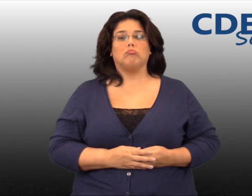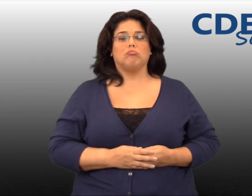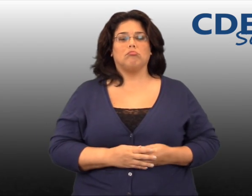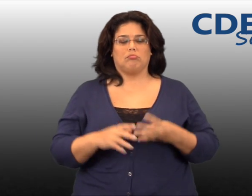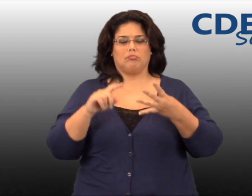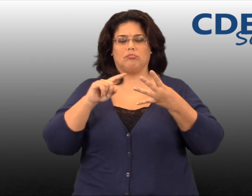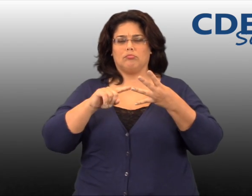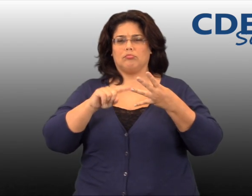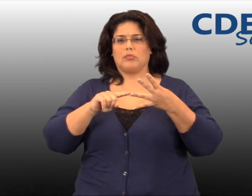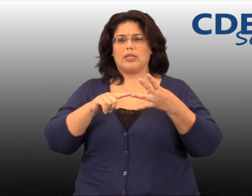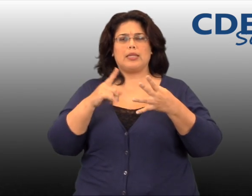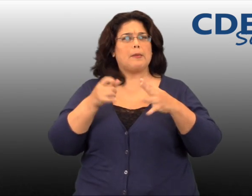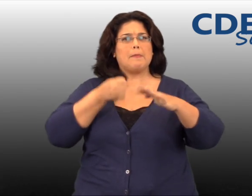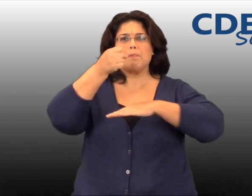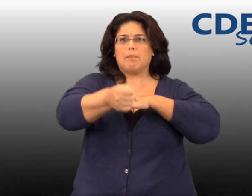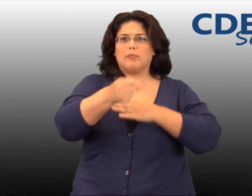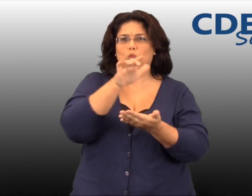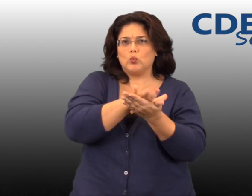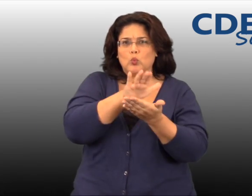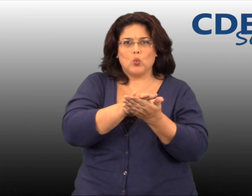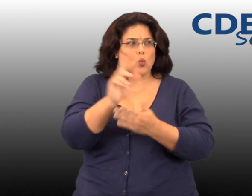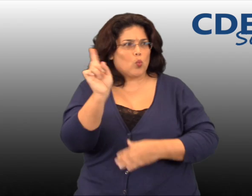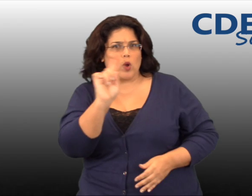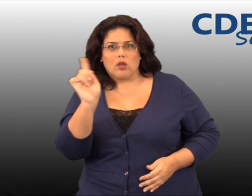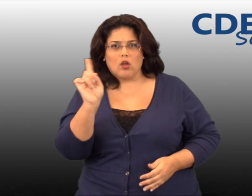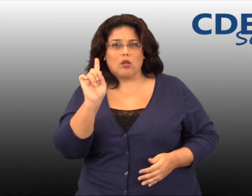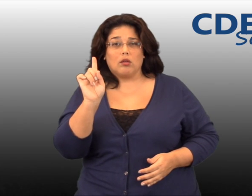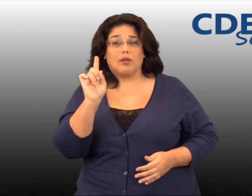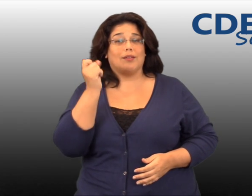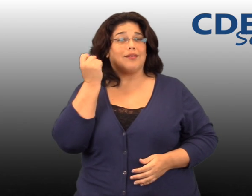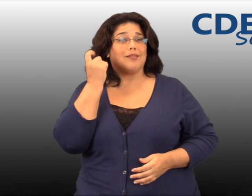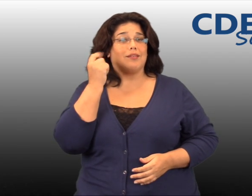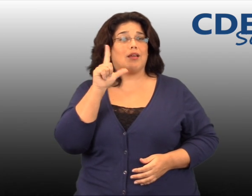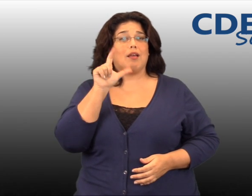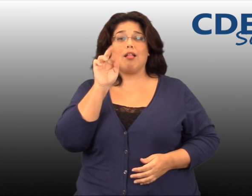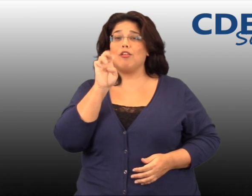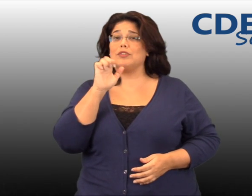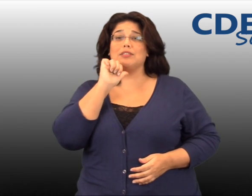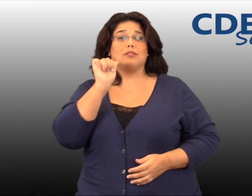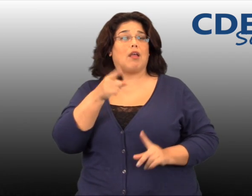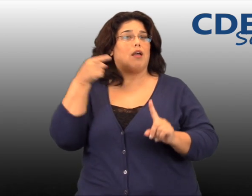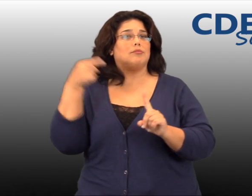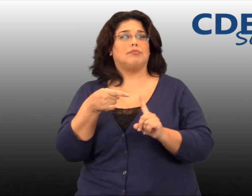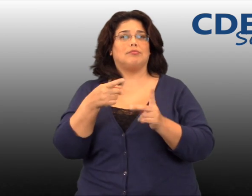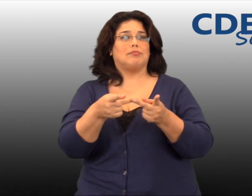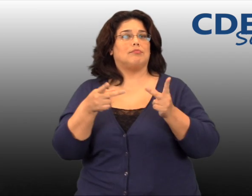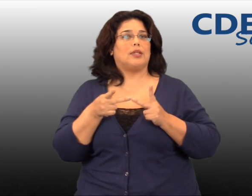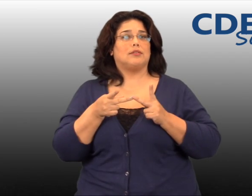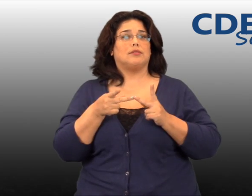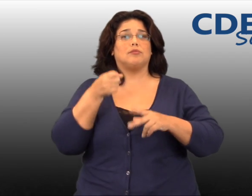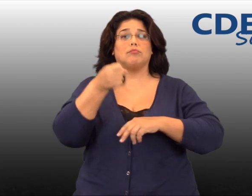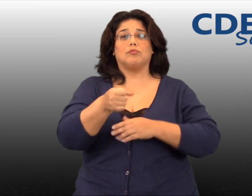regular classes? Remember, there is no specific standard / placement